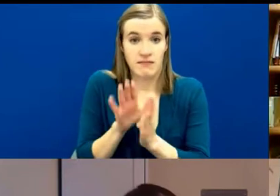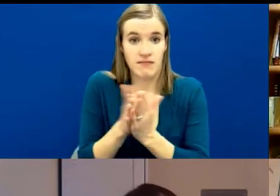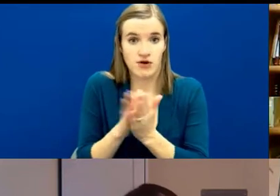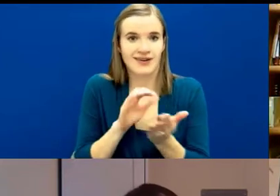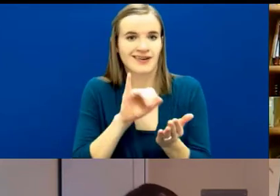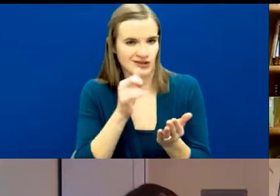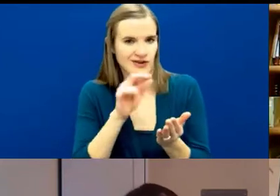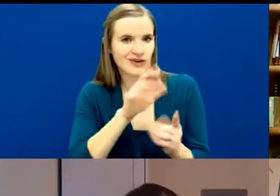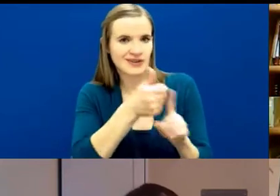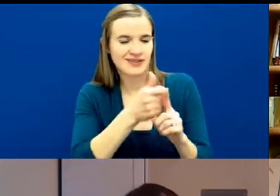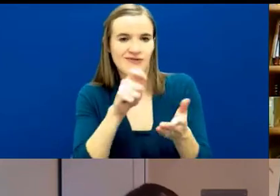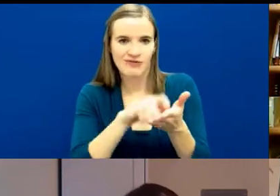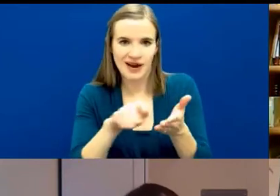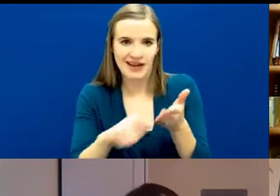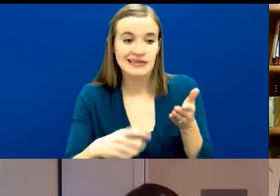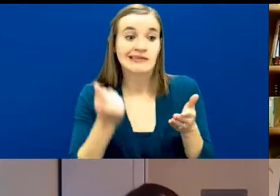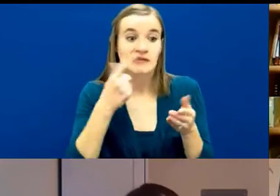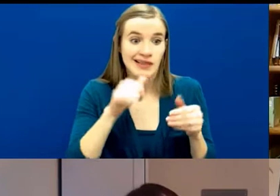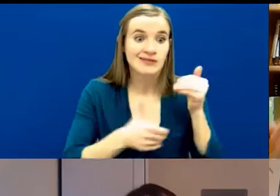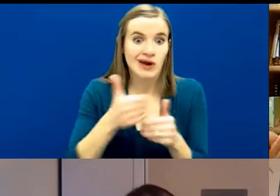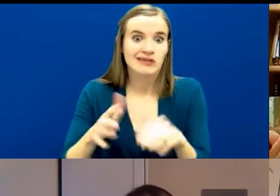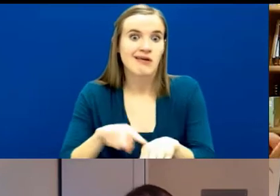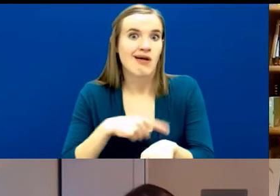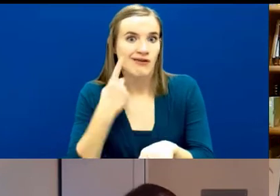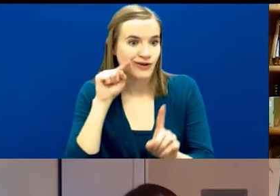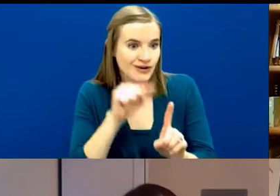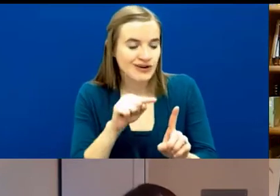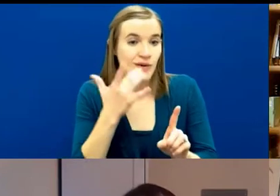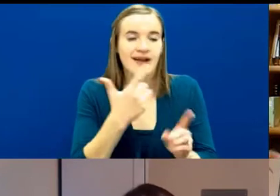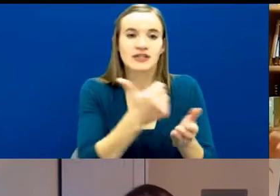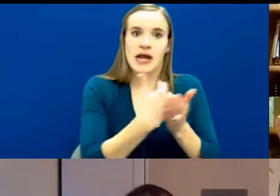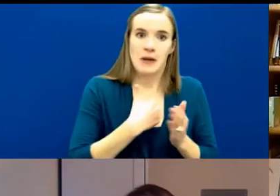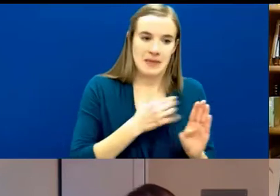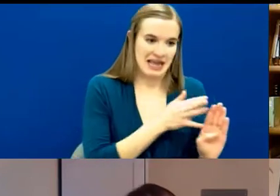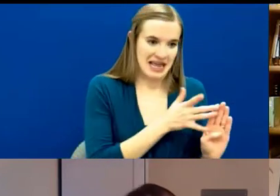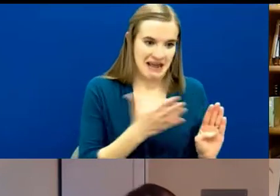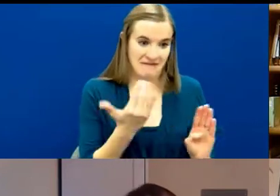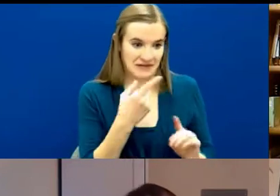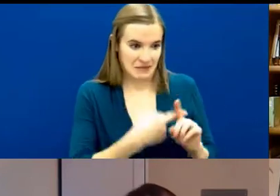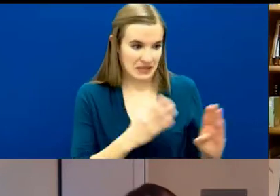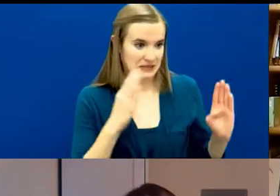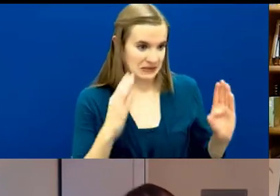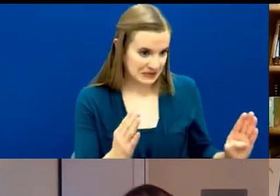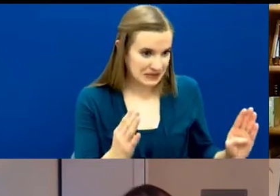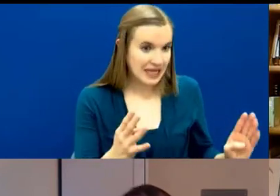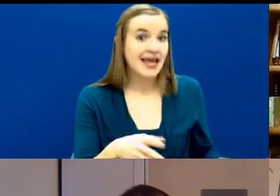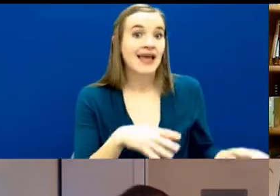helped me. And then she wrote the foreword. And then we got an illustrator. And then he had as many questions for her as I had had. So she's